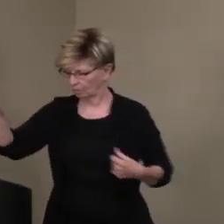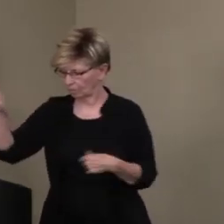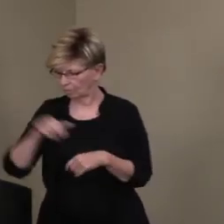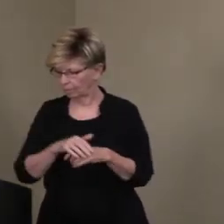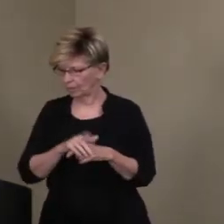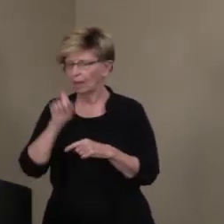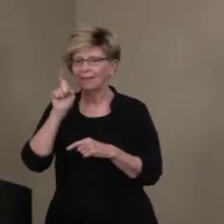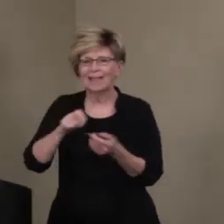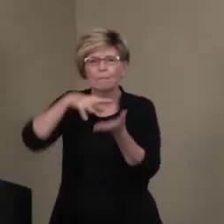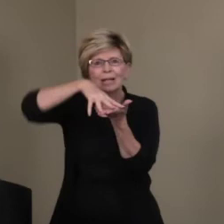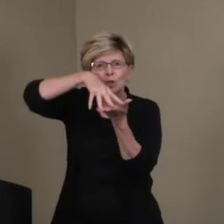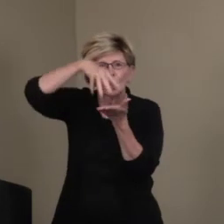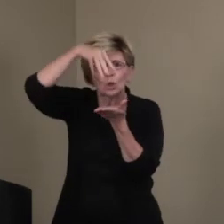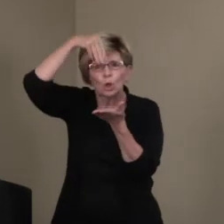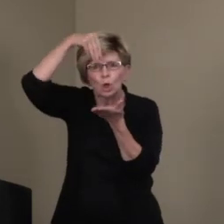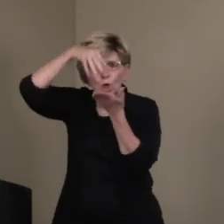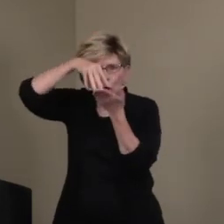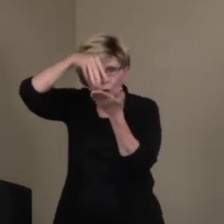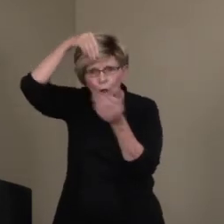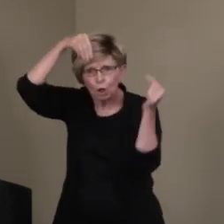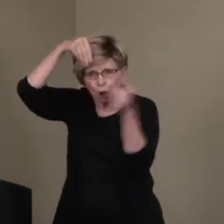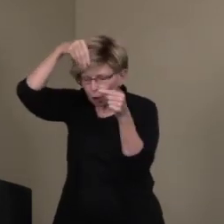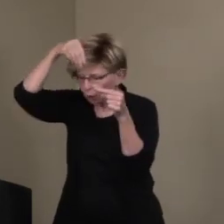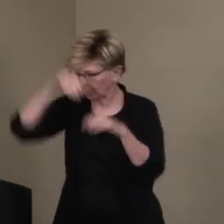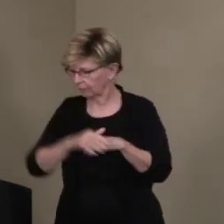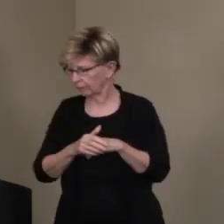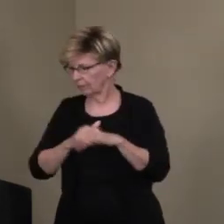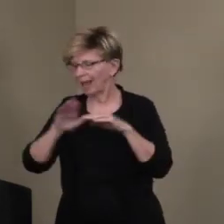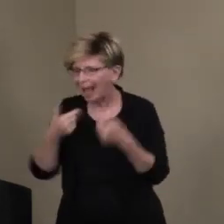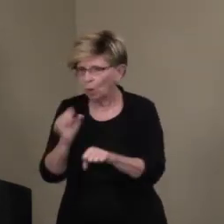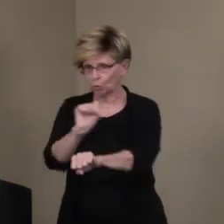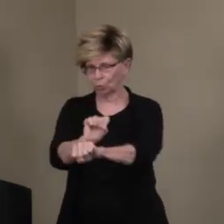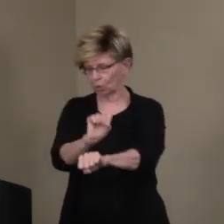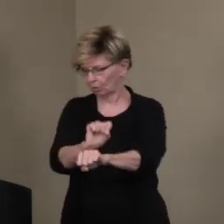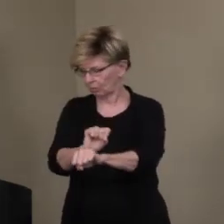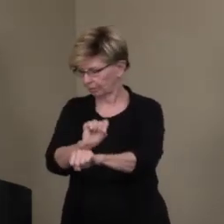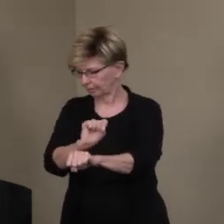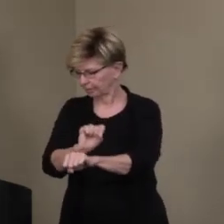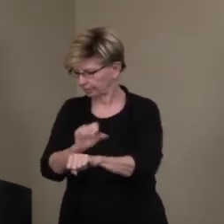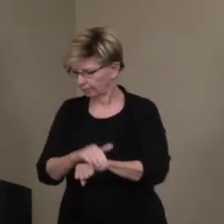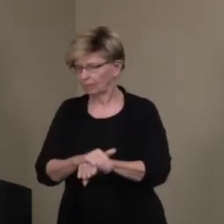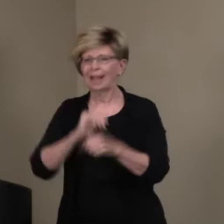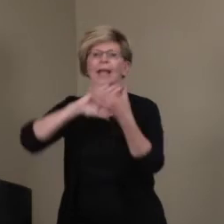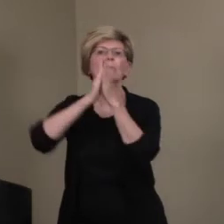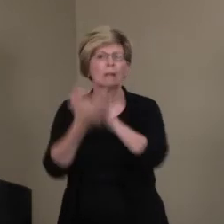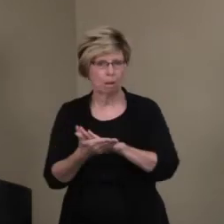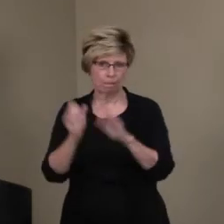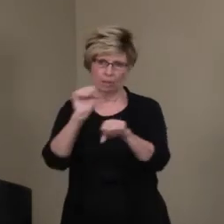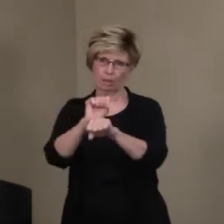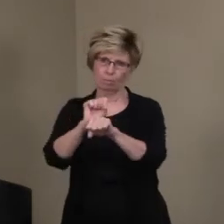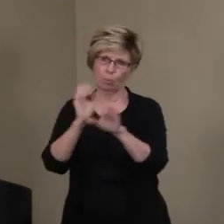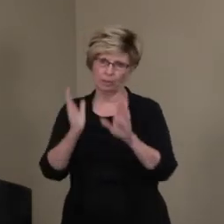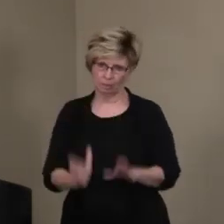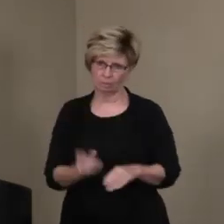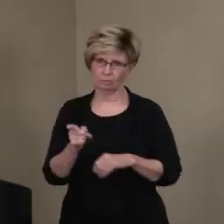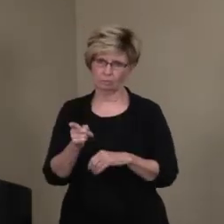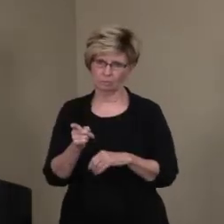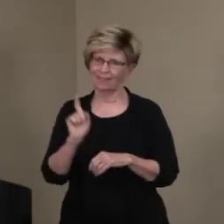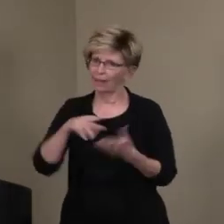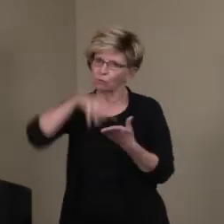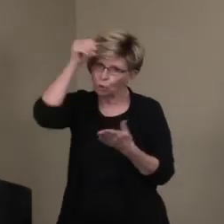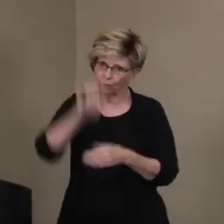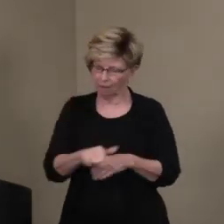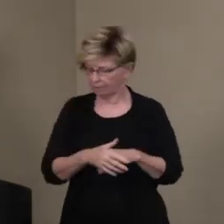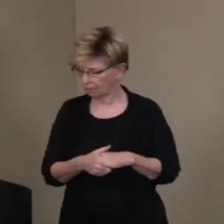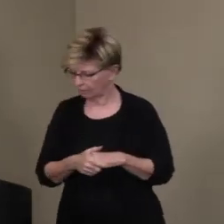midst of that transition they must learn how to work and become an employee they